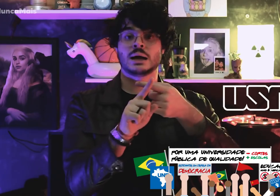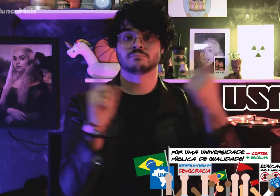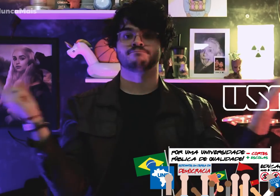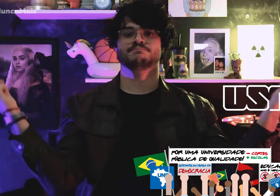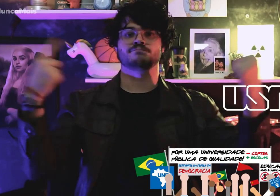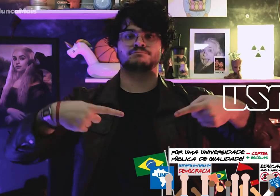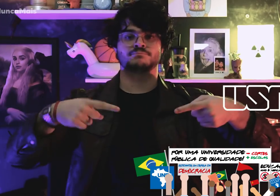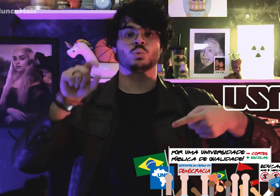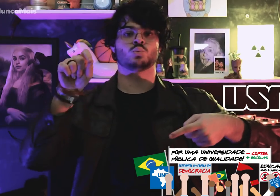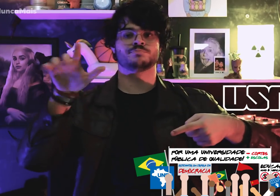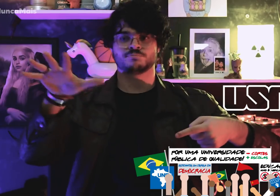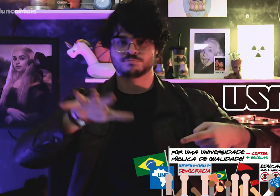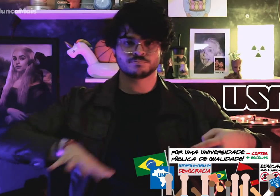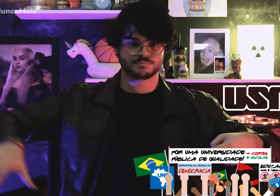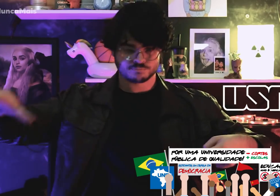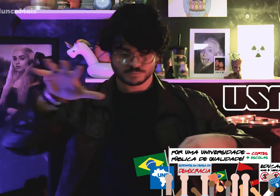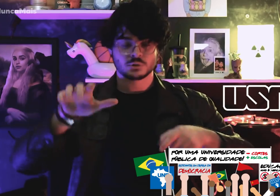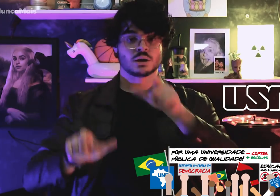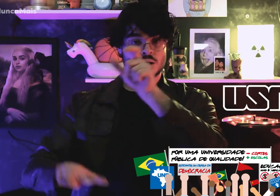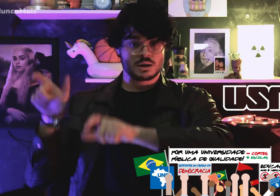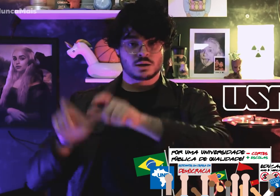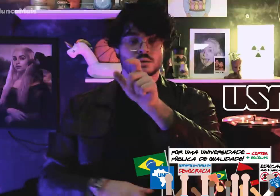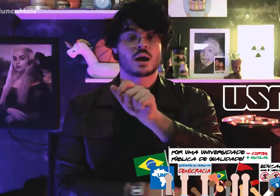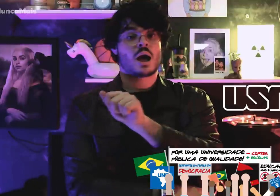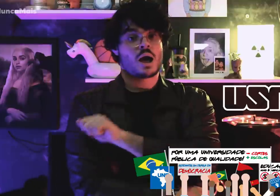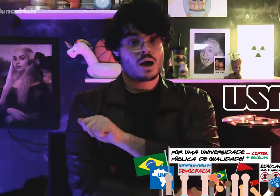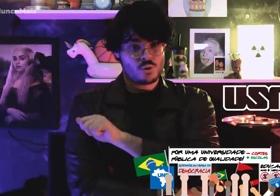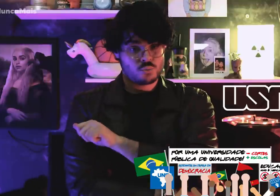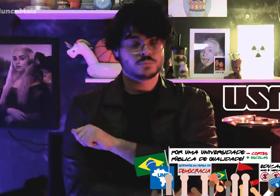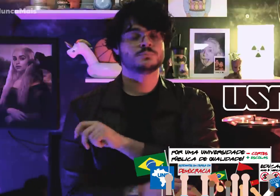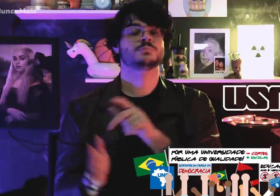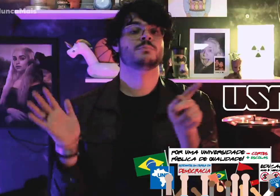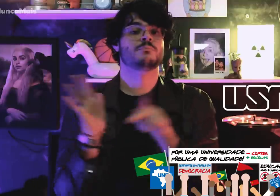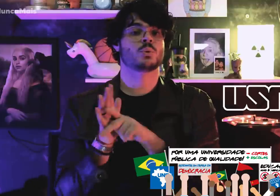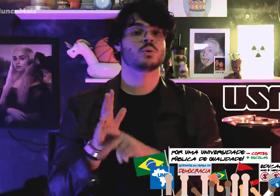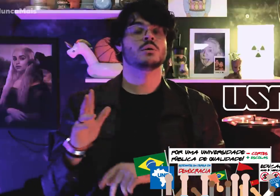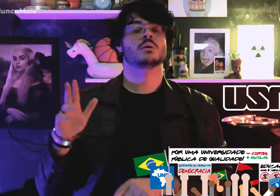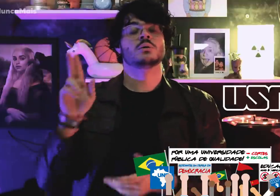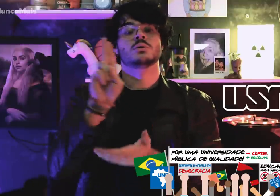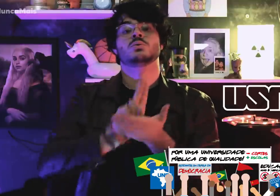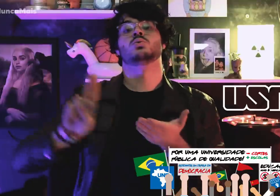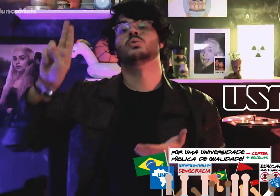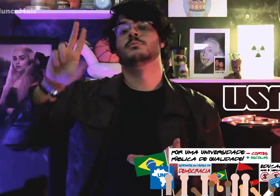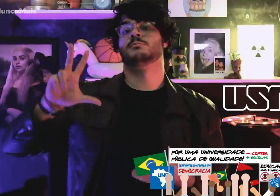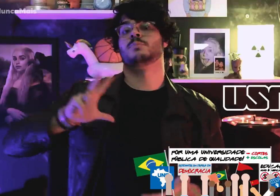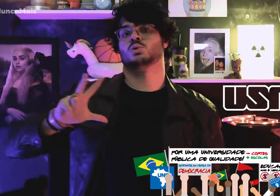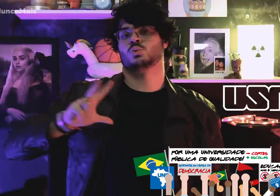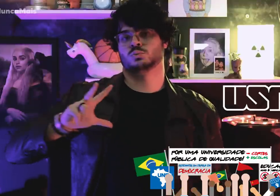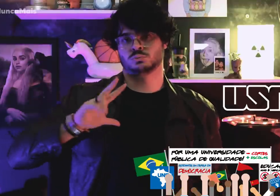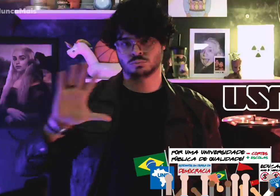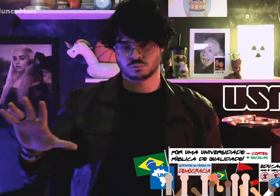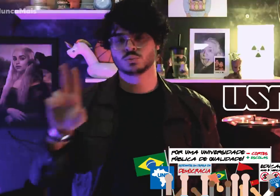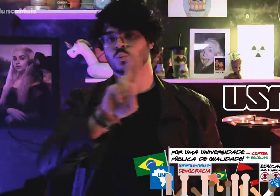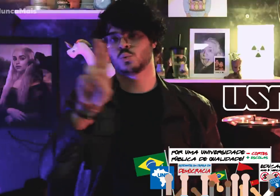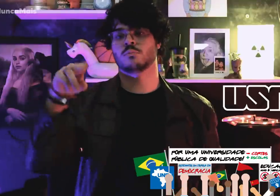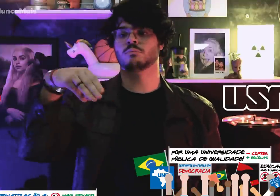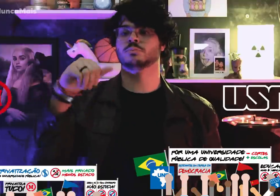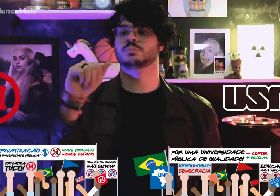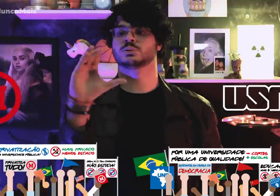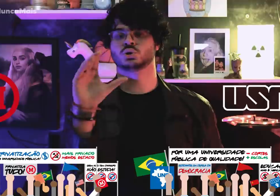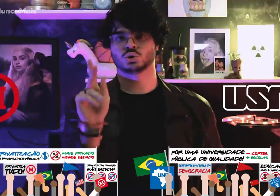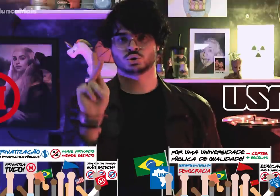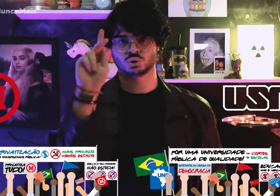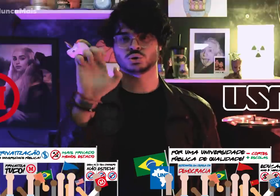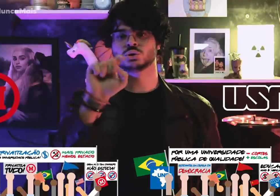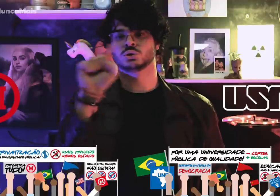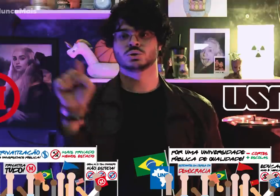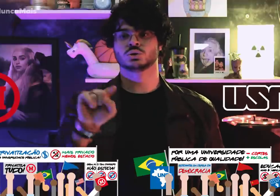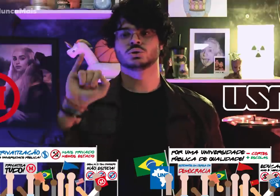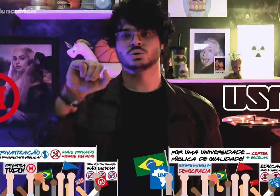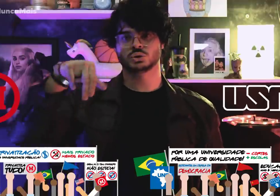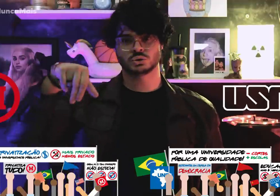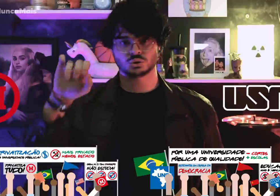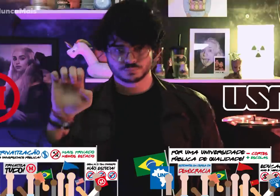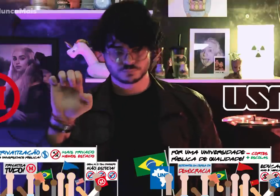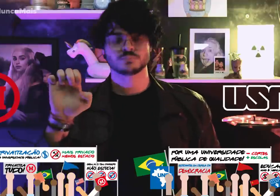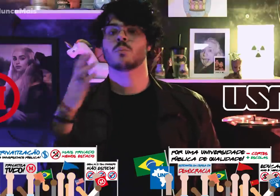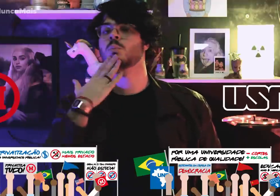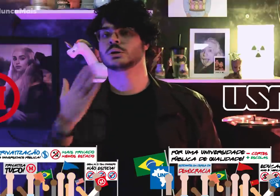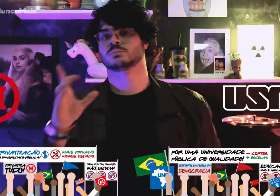and Mackenzie, right-wing private university